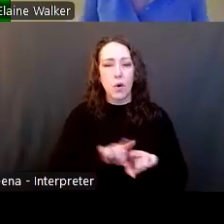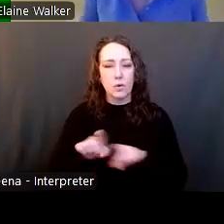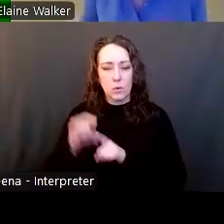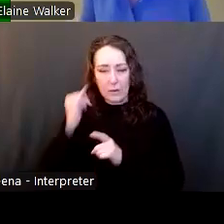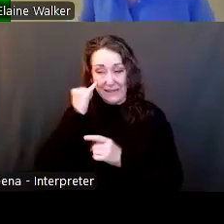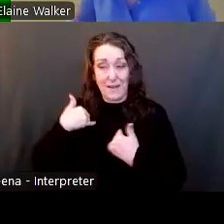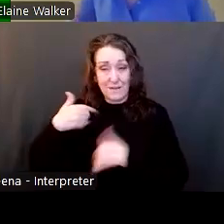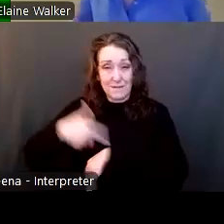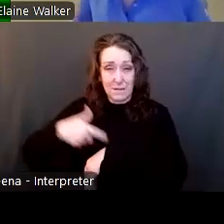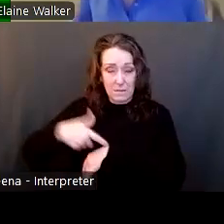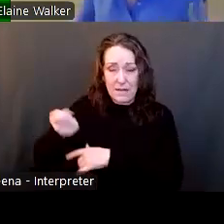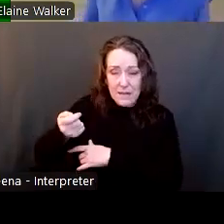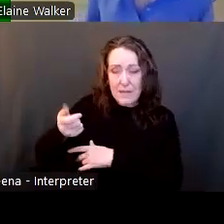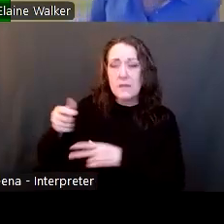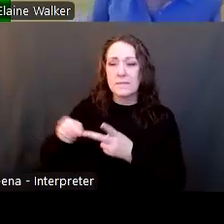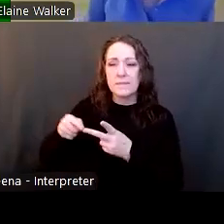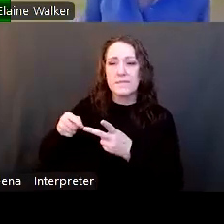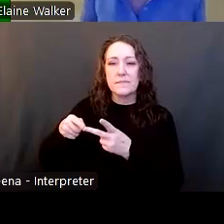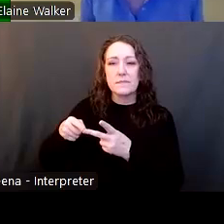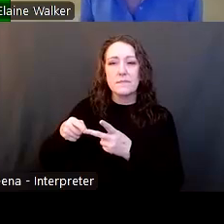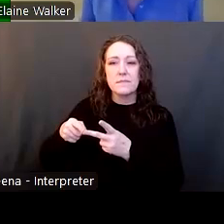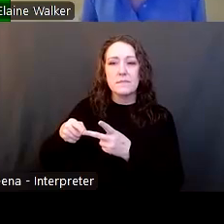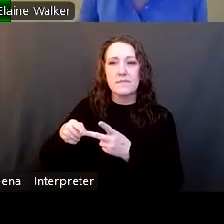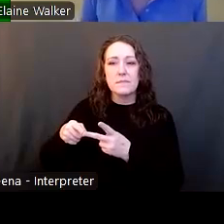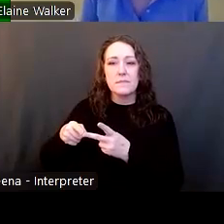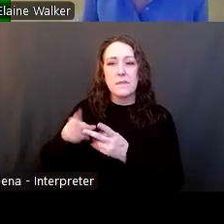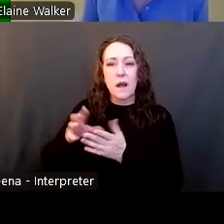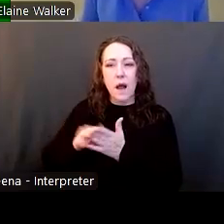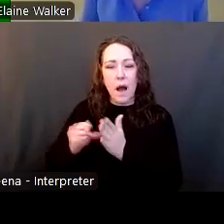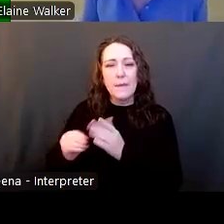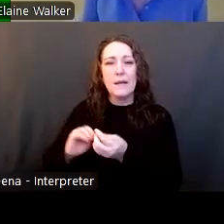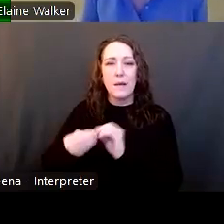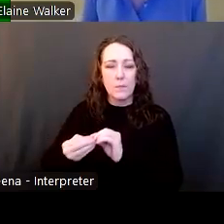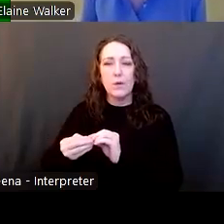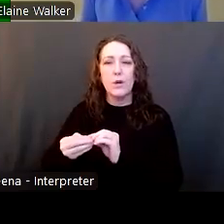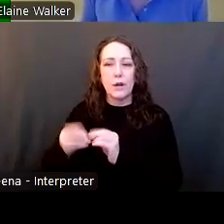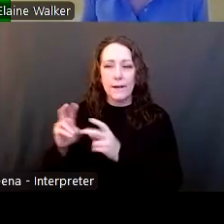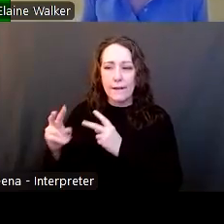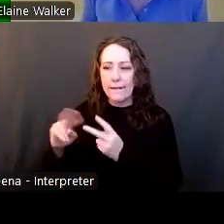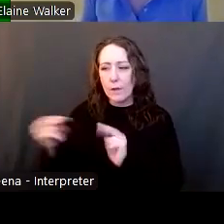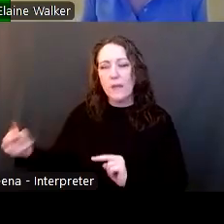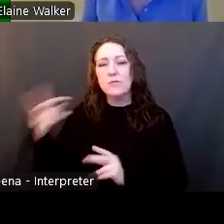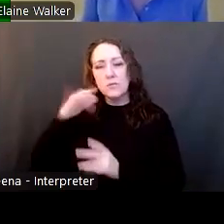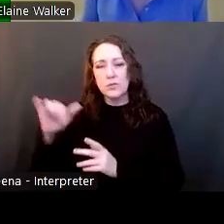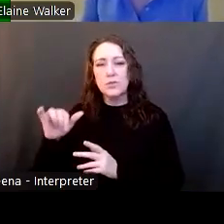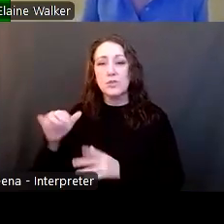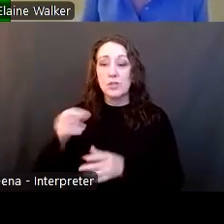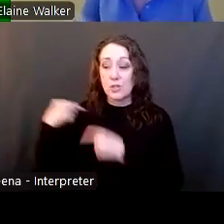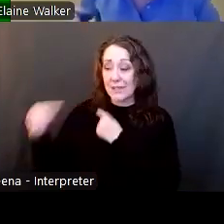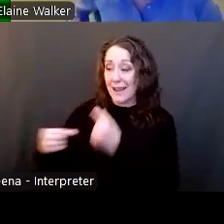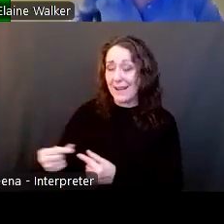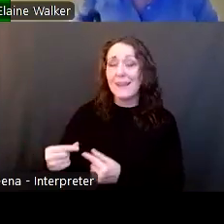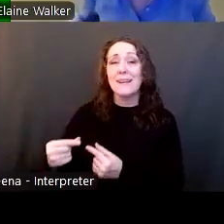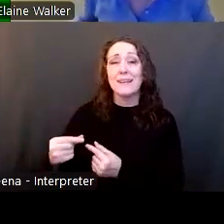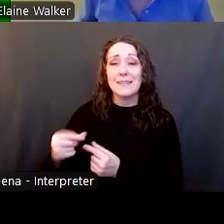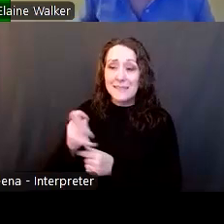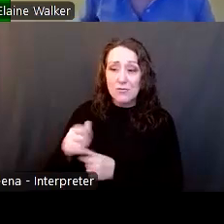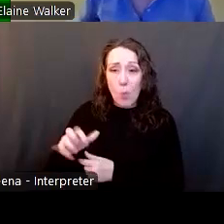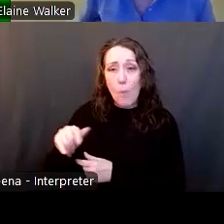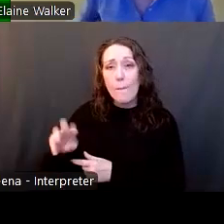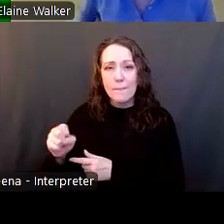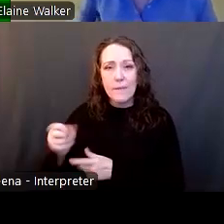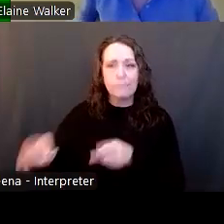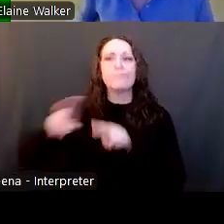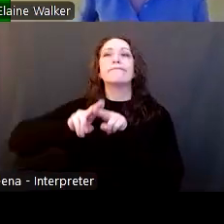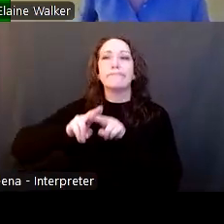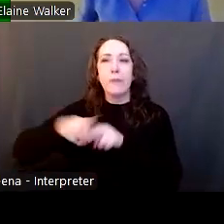about copy number variations genetic syndromes that confer heightened risk for psychosis uh